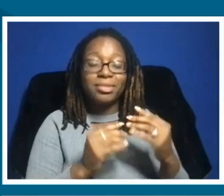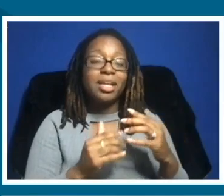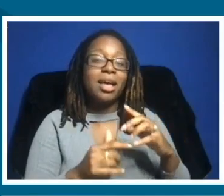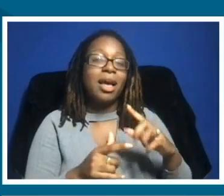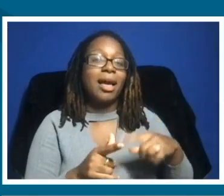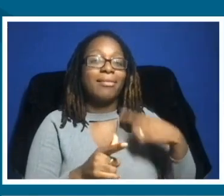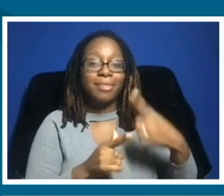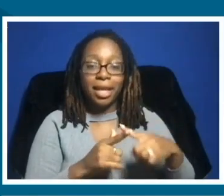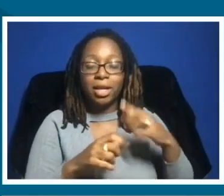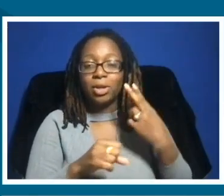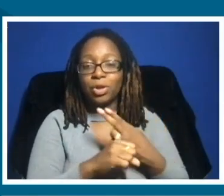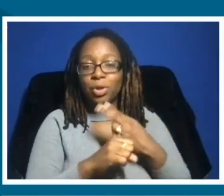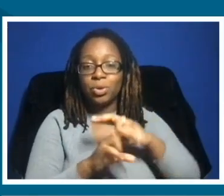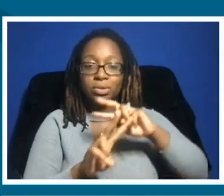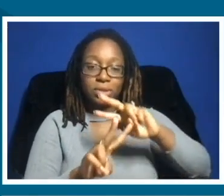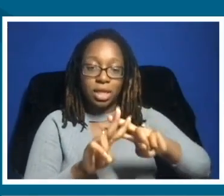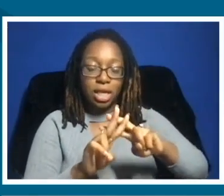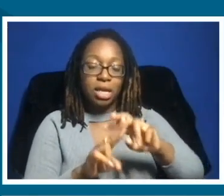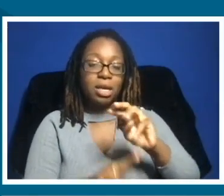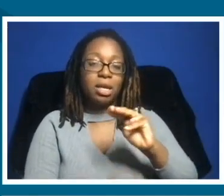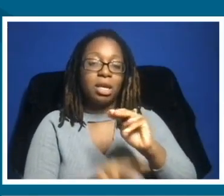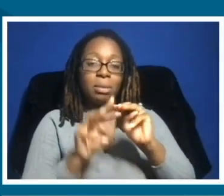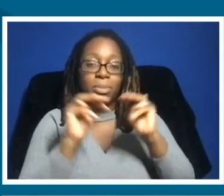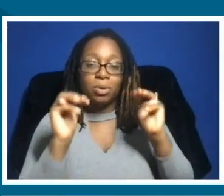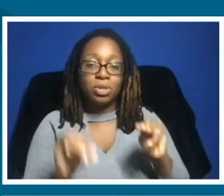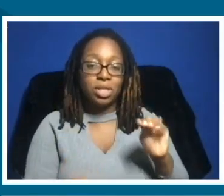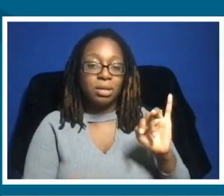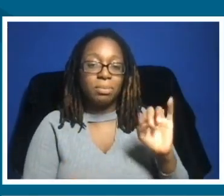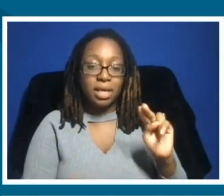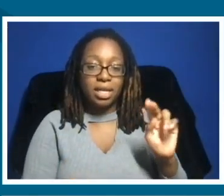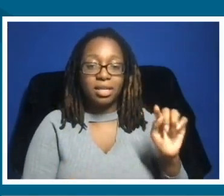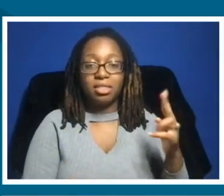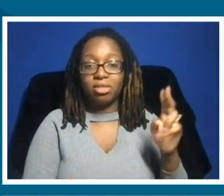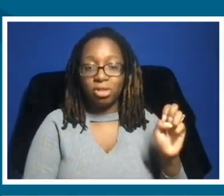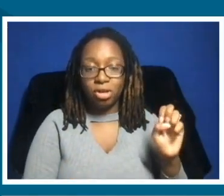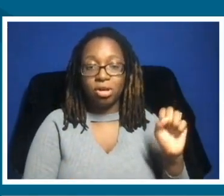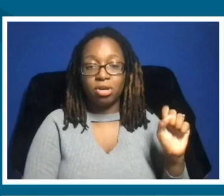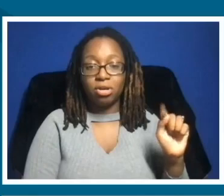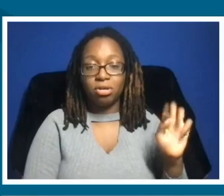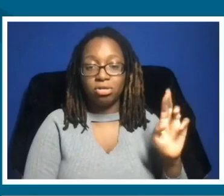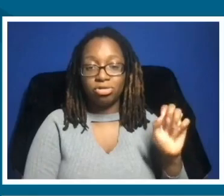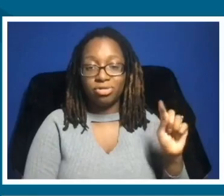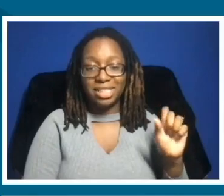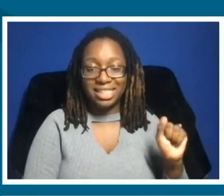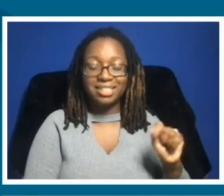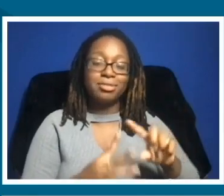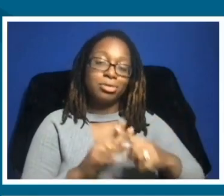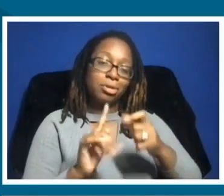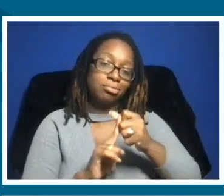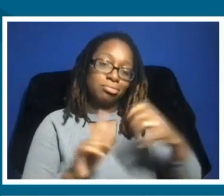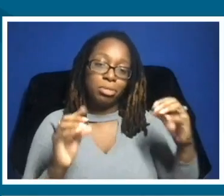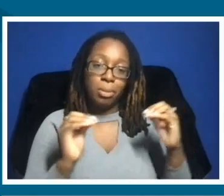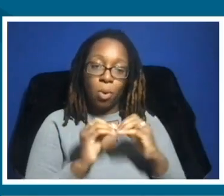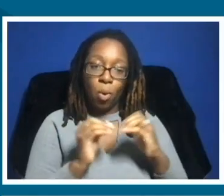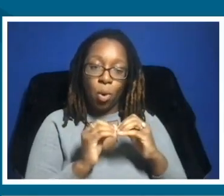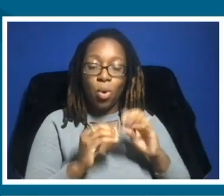museum in the streets to extend the conversation it's on the previous slide